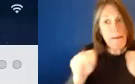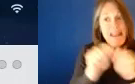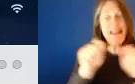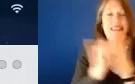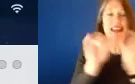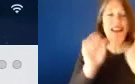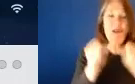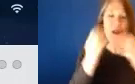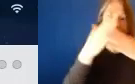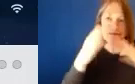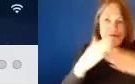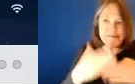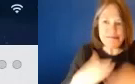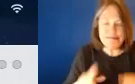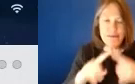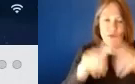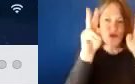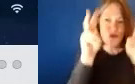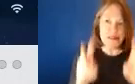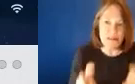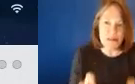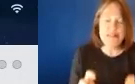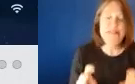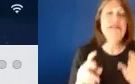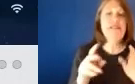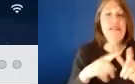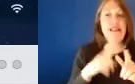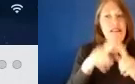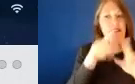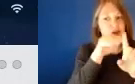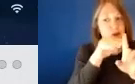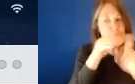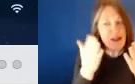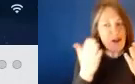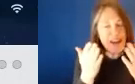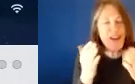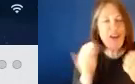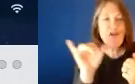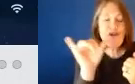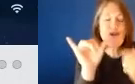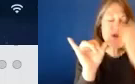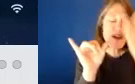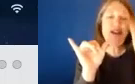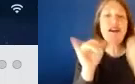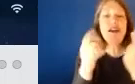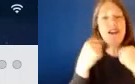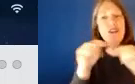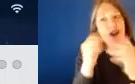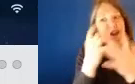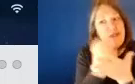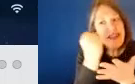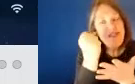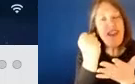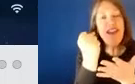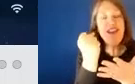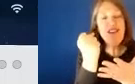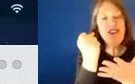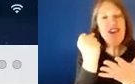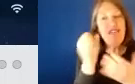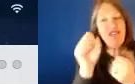07:21:16 And then just a reminder here that you can take advantage of the other aspects